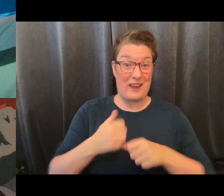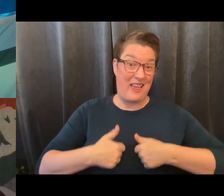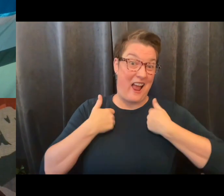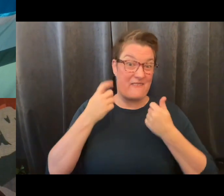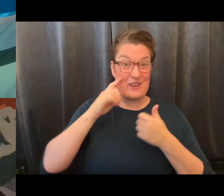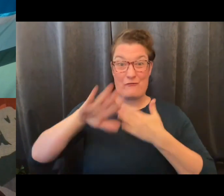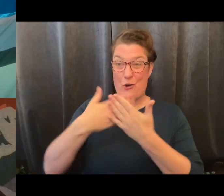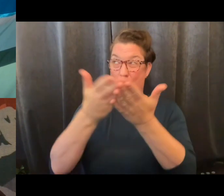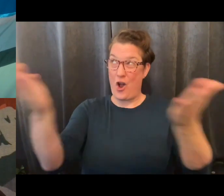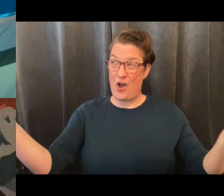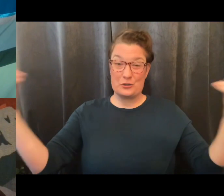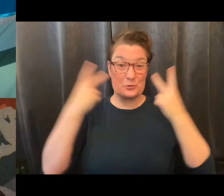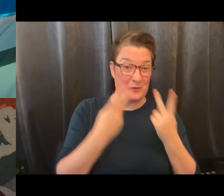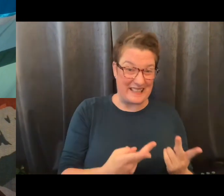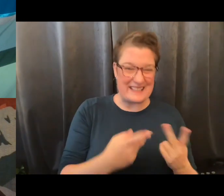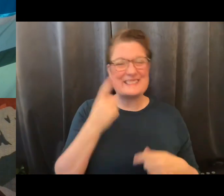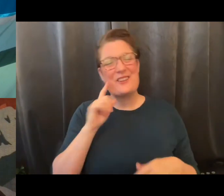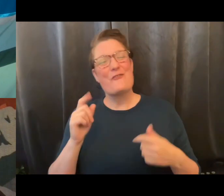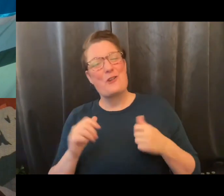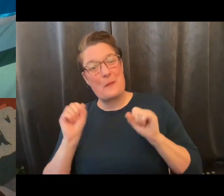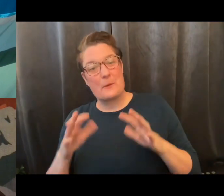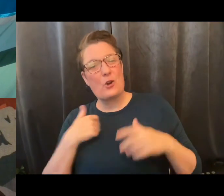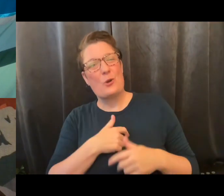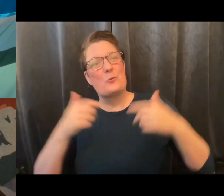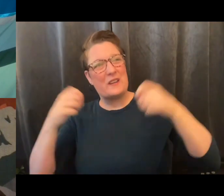For the miracle we have enlivened with you of confronting unethical